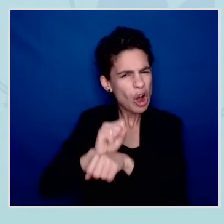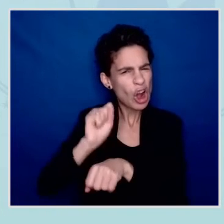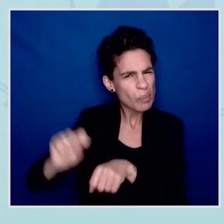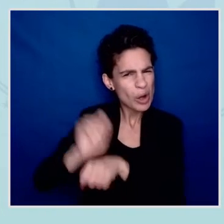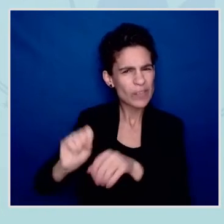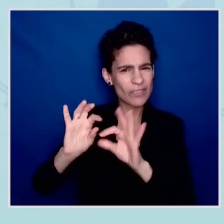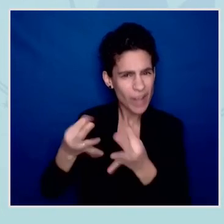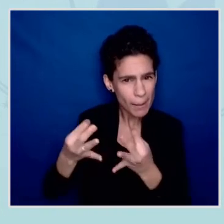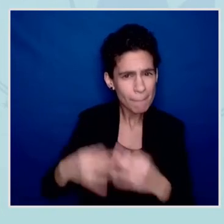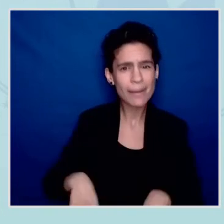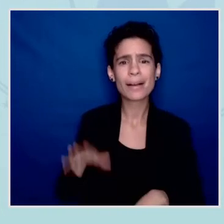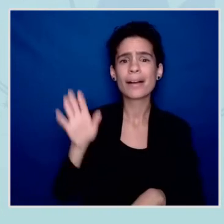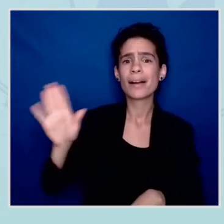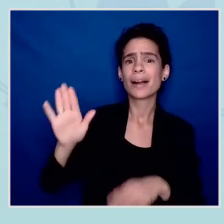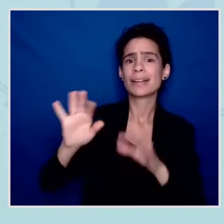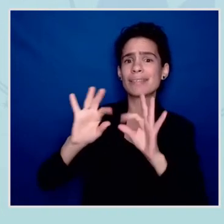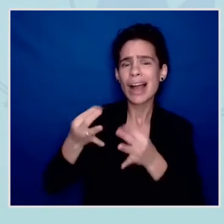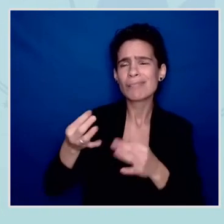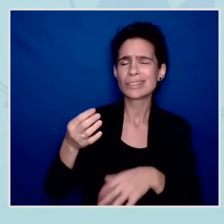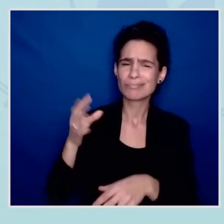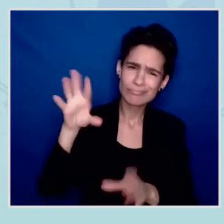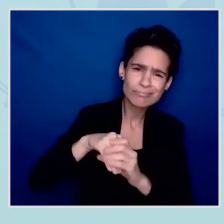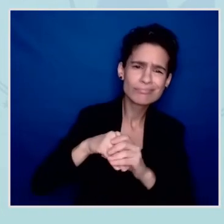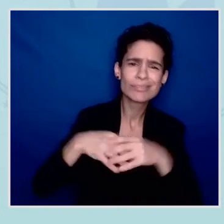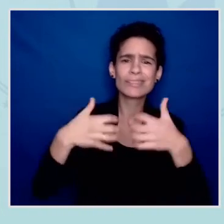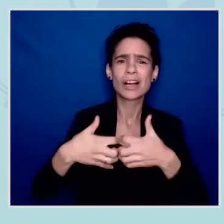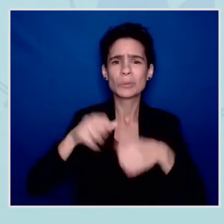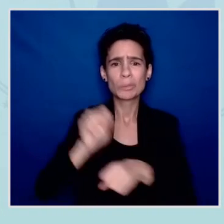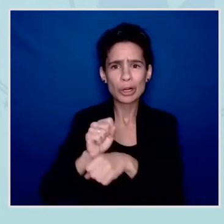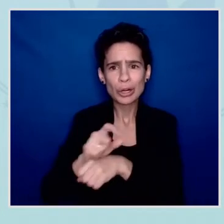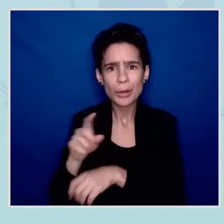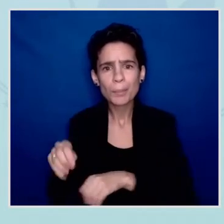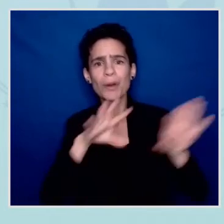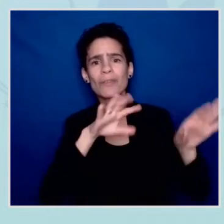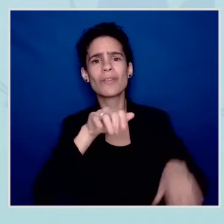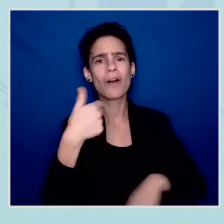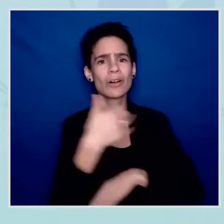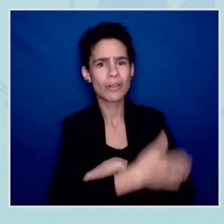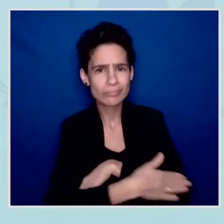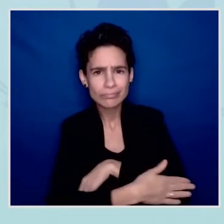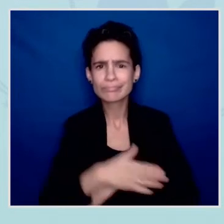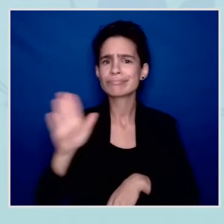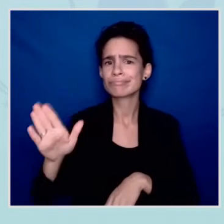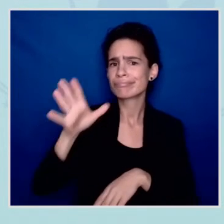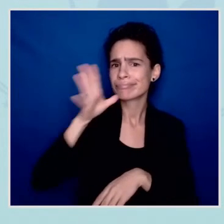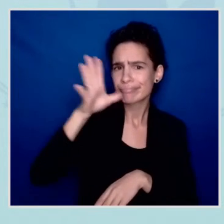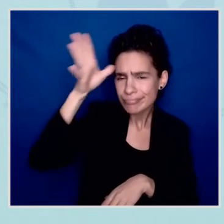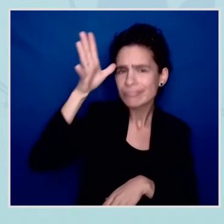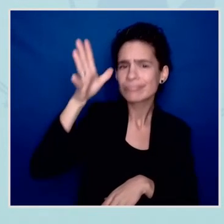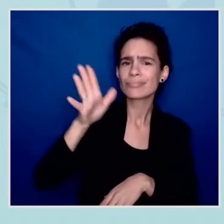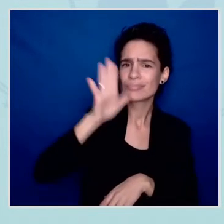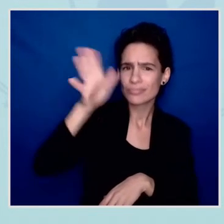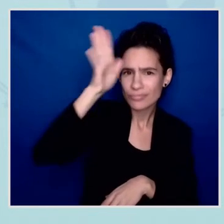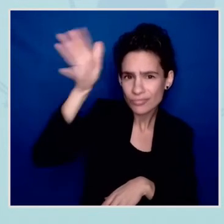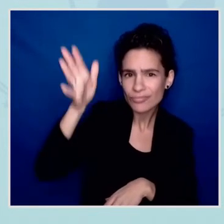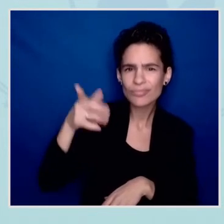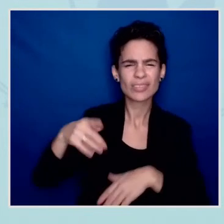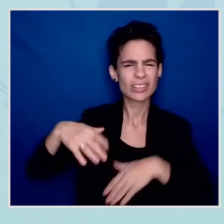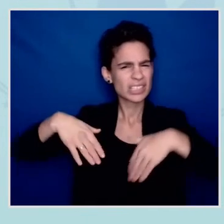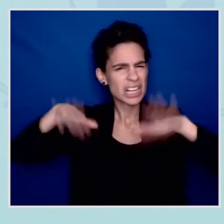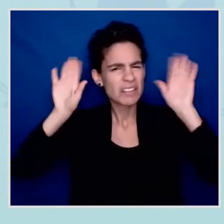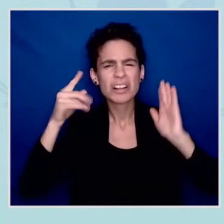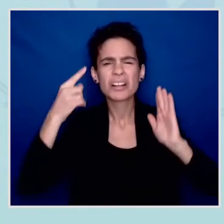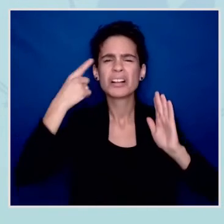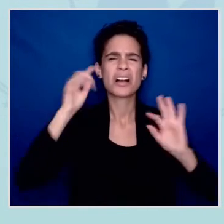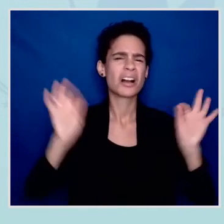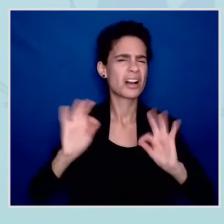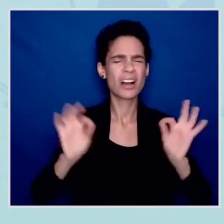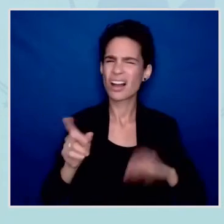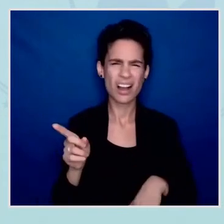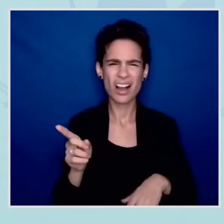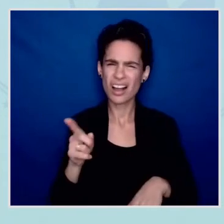OF RHODE ISLAND THE DAUGHTER